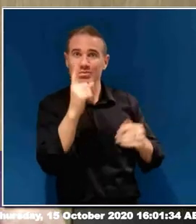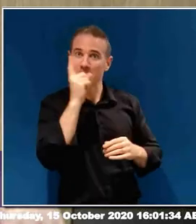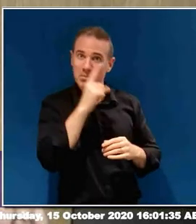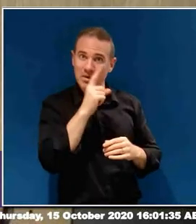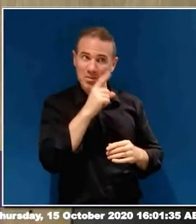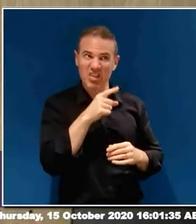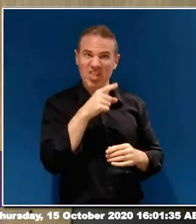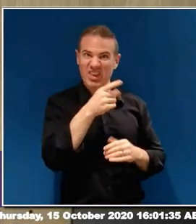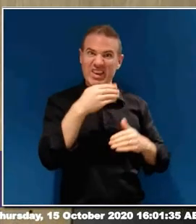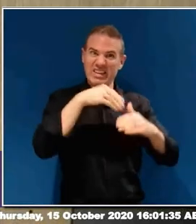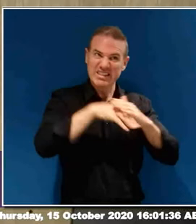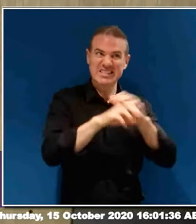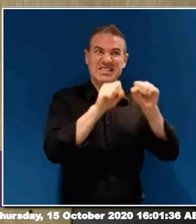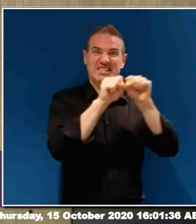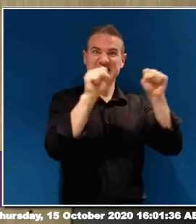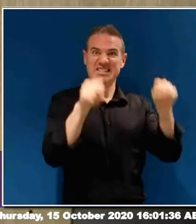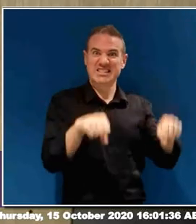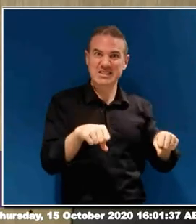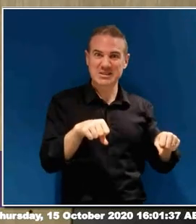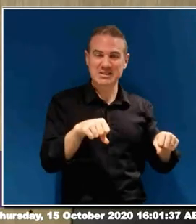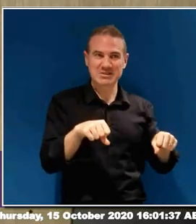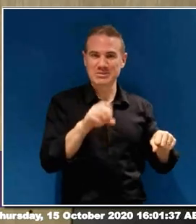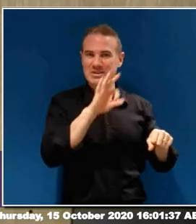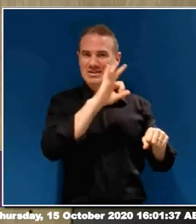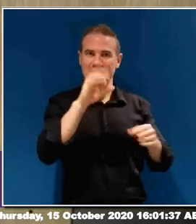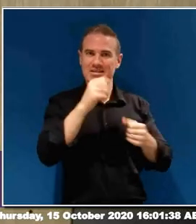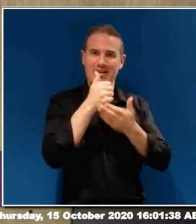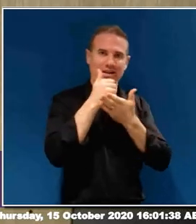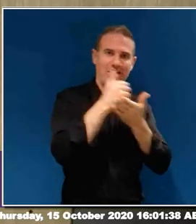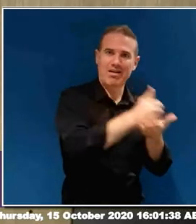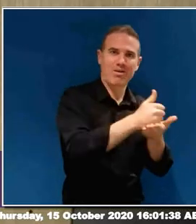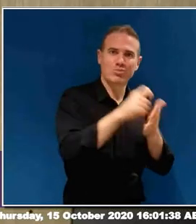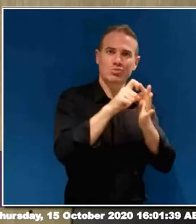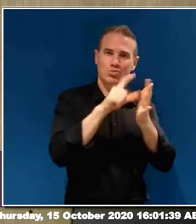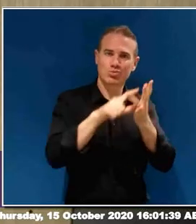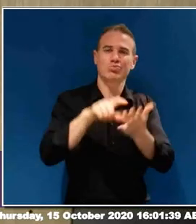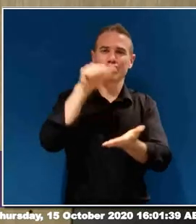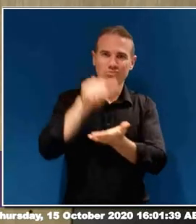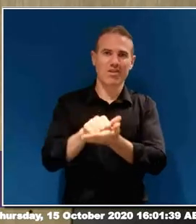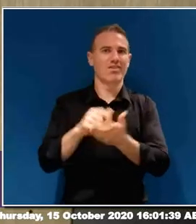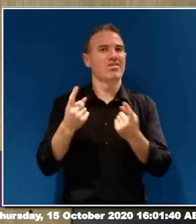One of my key concerns, which we may get to towards the end, is that the